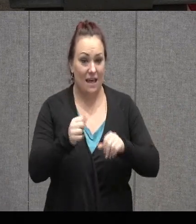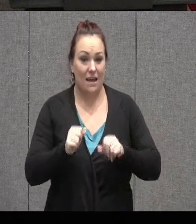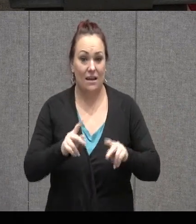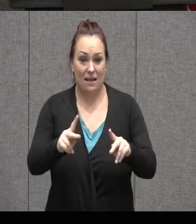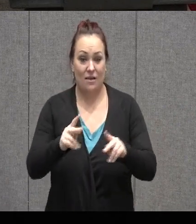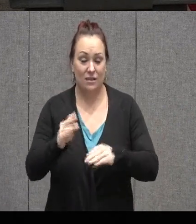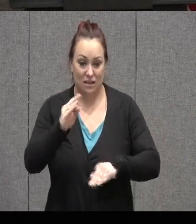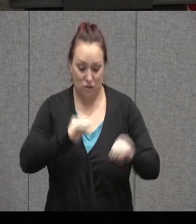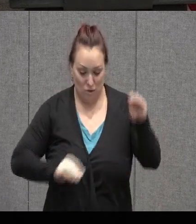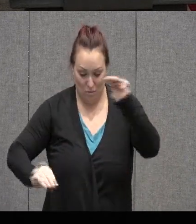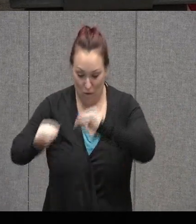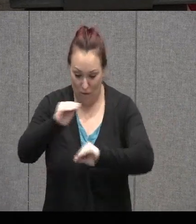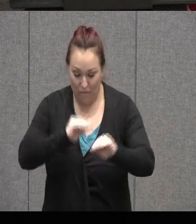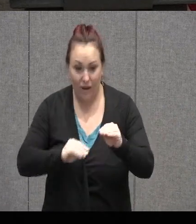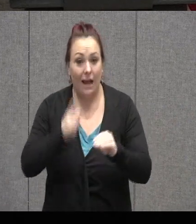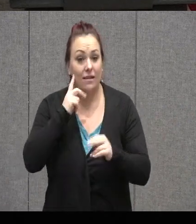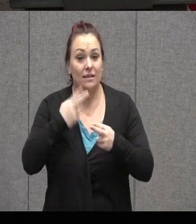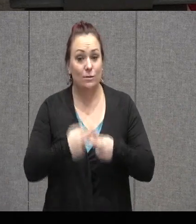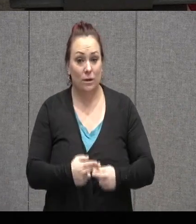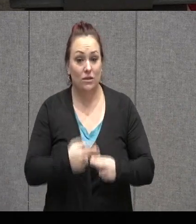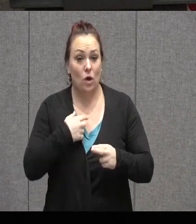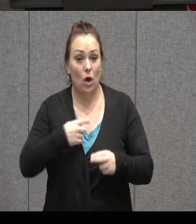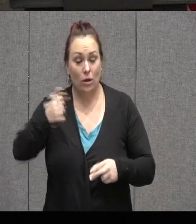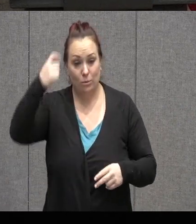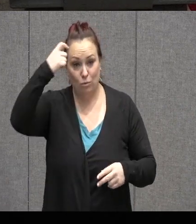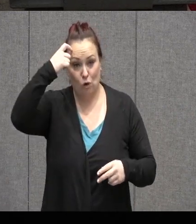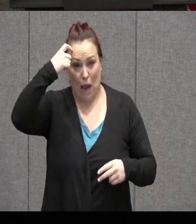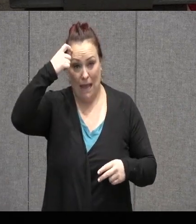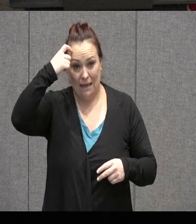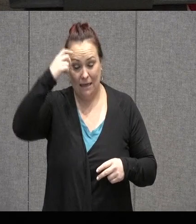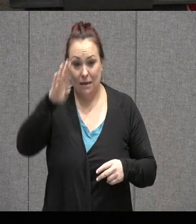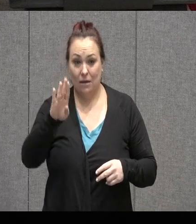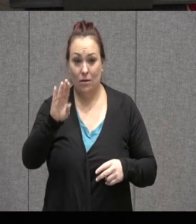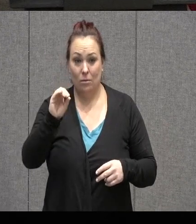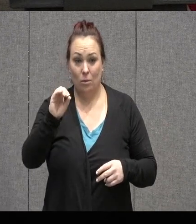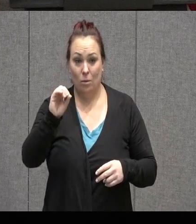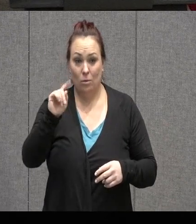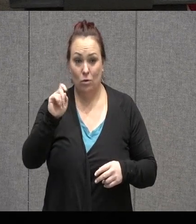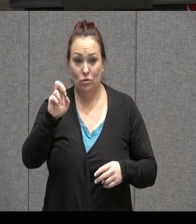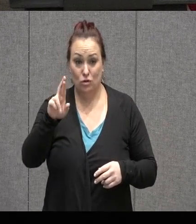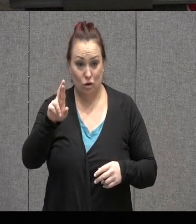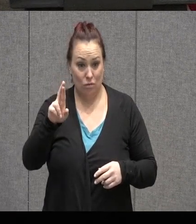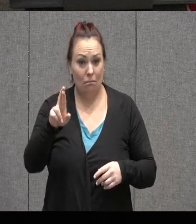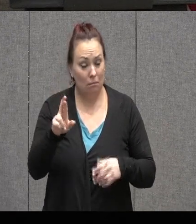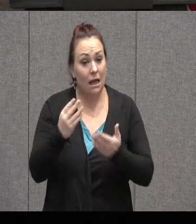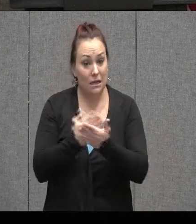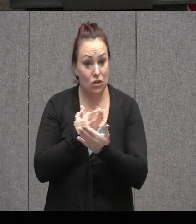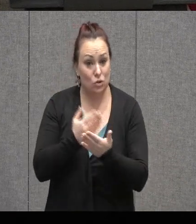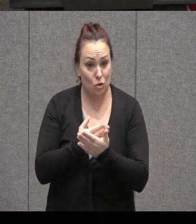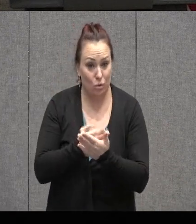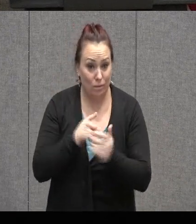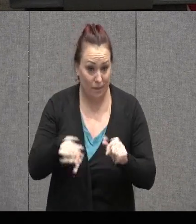Now, this one is called a brain-booster as well. It's new, I'm teaching you a new one.